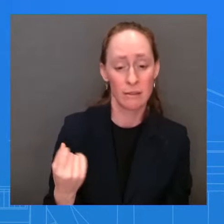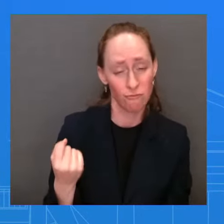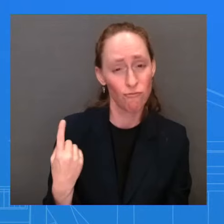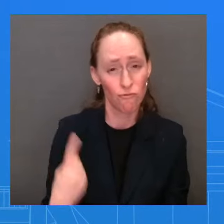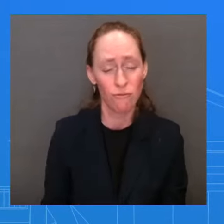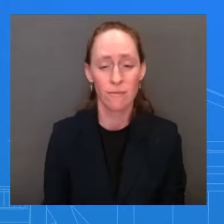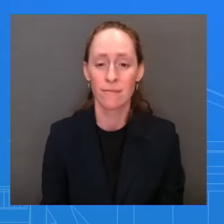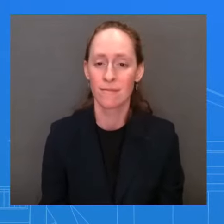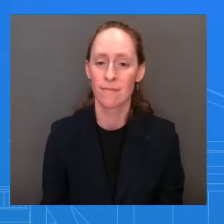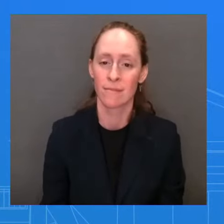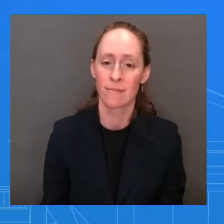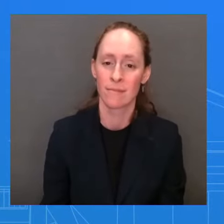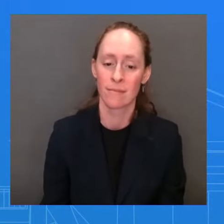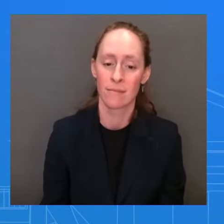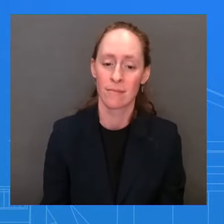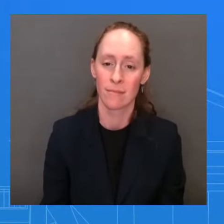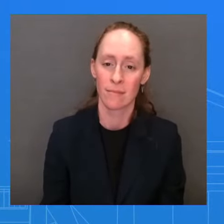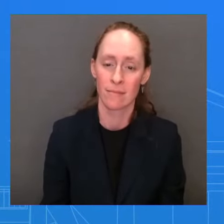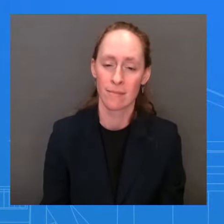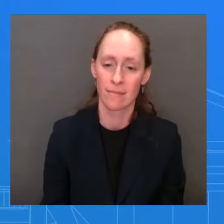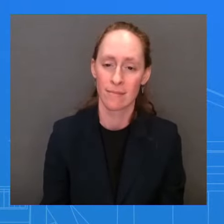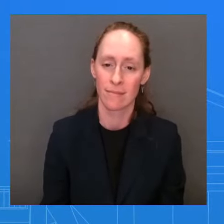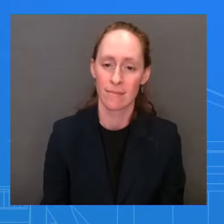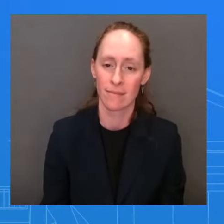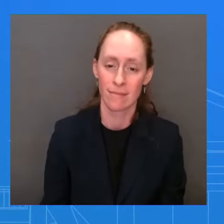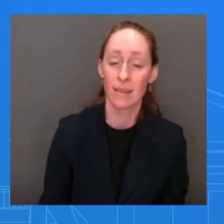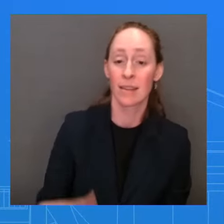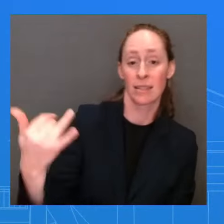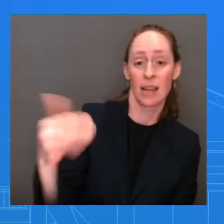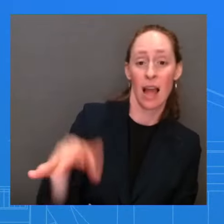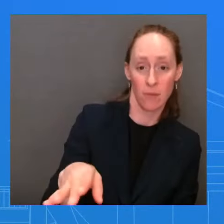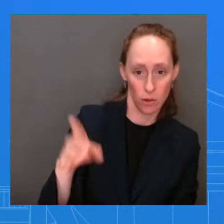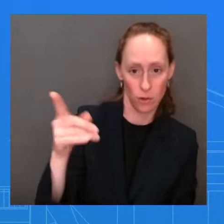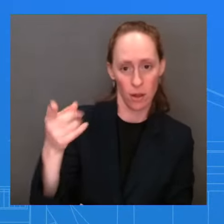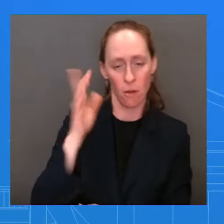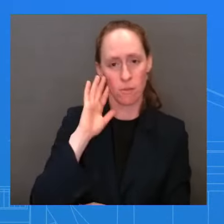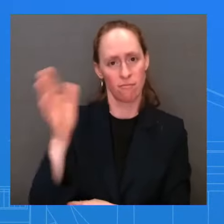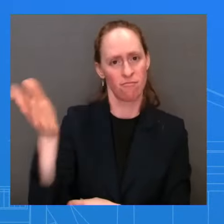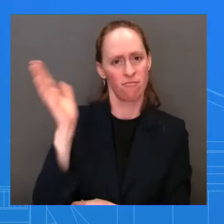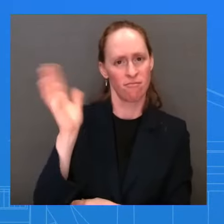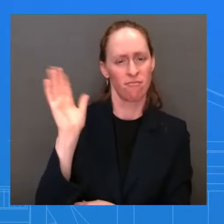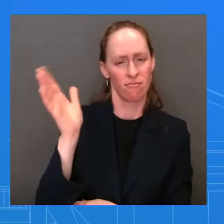he says that there's more that can be done. What is he doing right now?